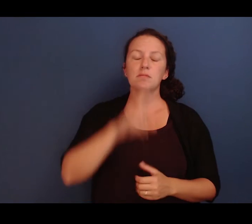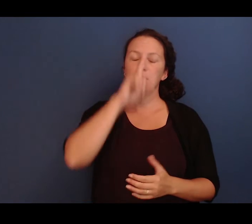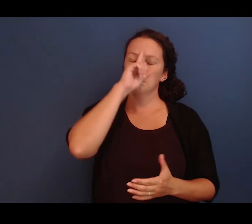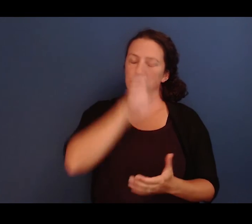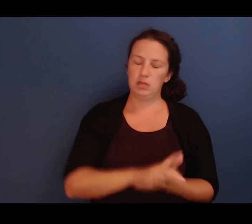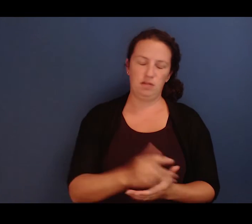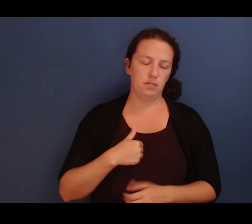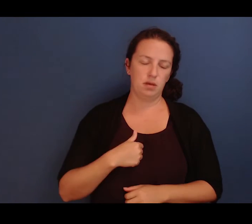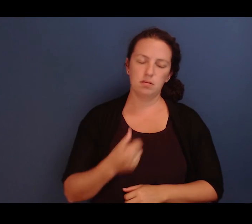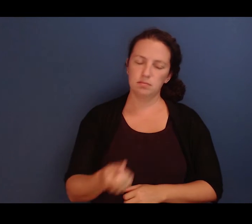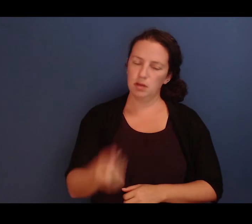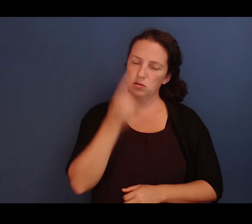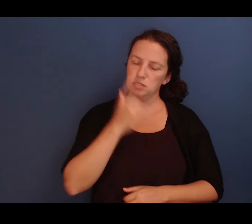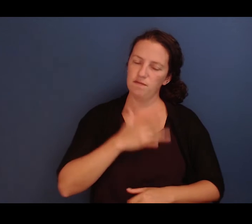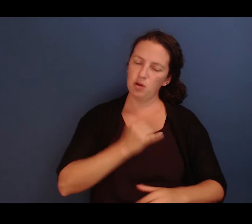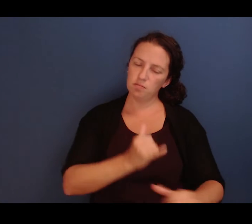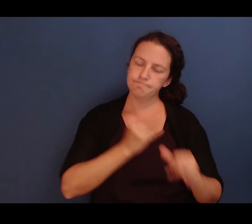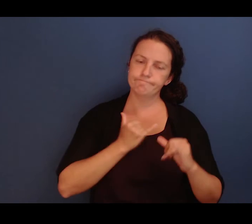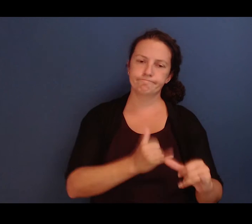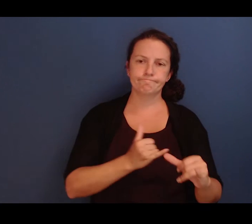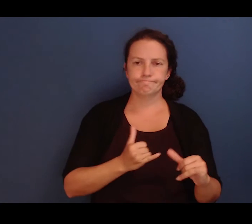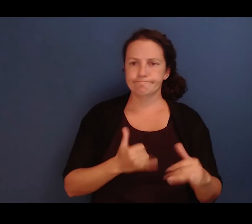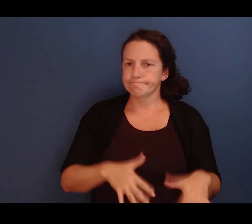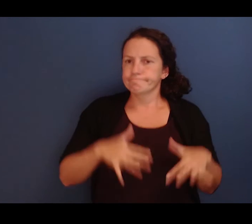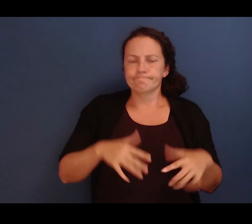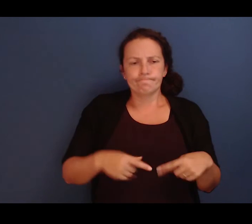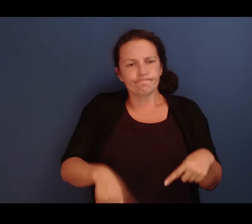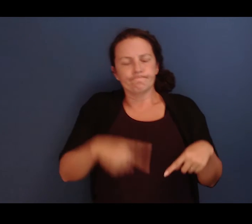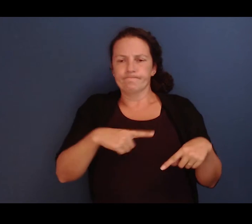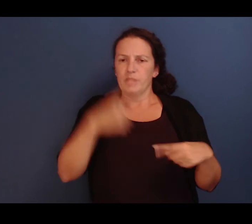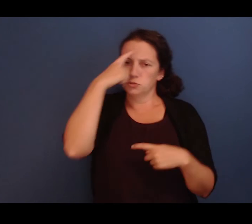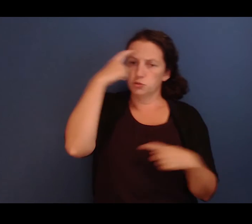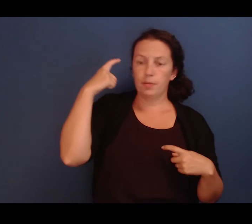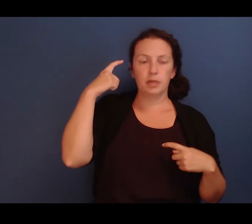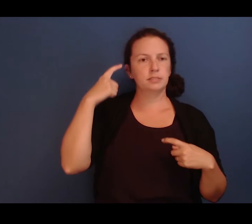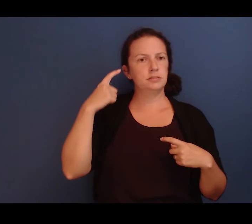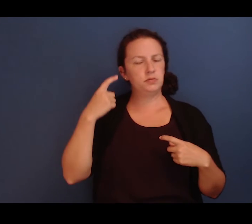anxiety and empathize with the trauma that we all have experienced and continue to navigate